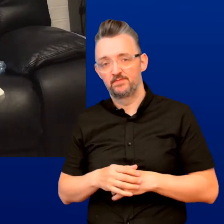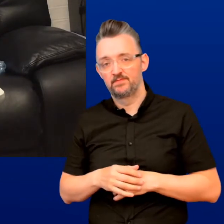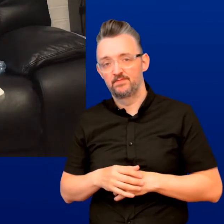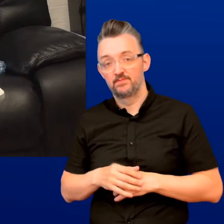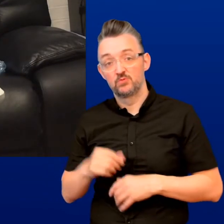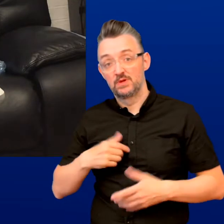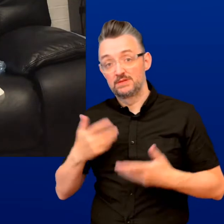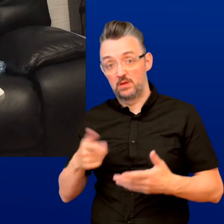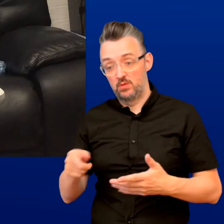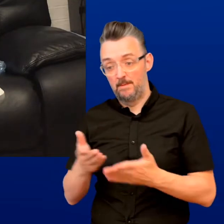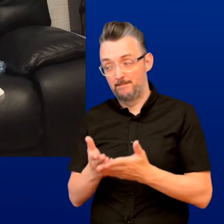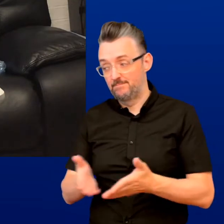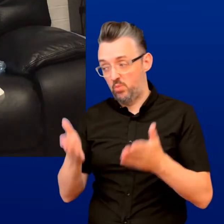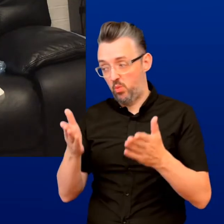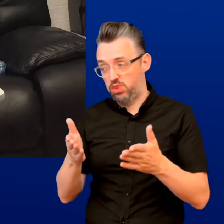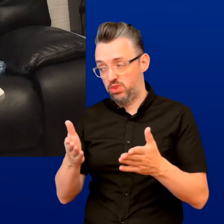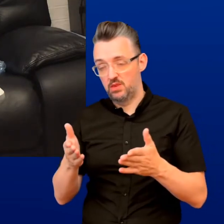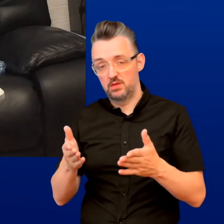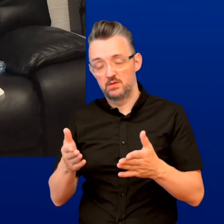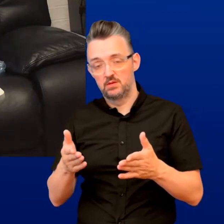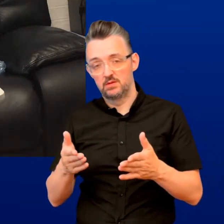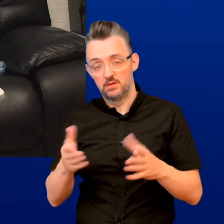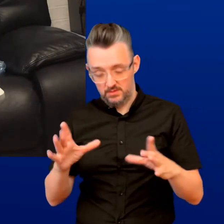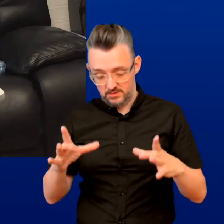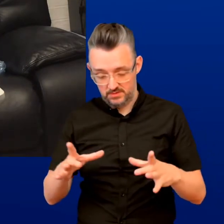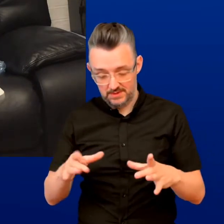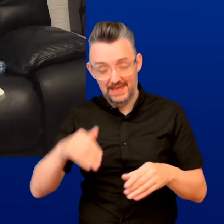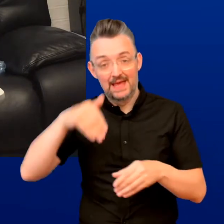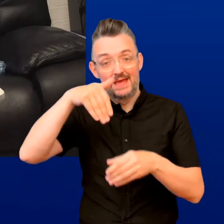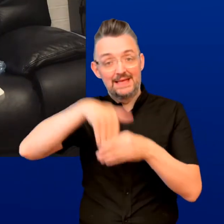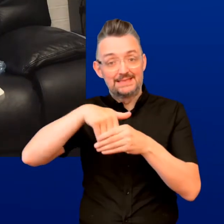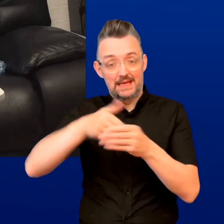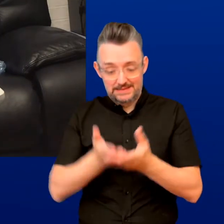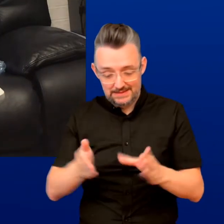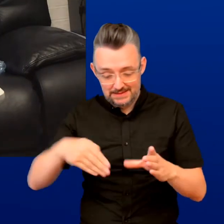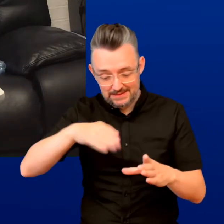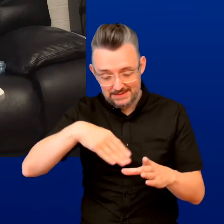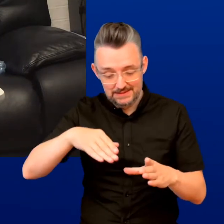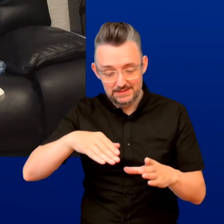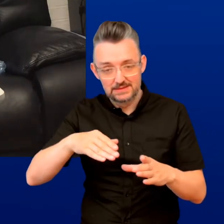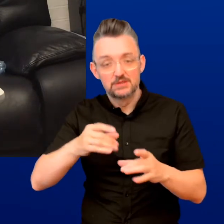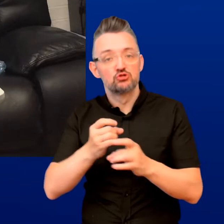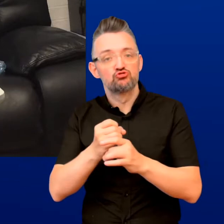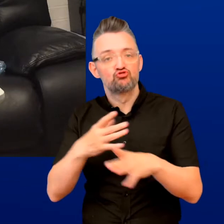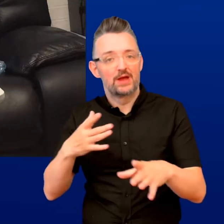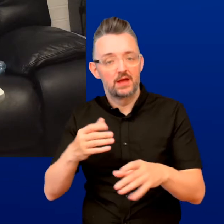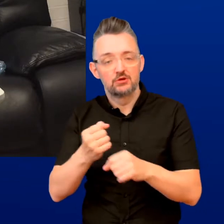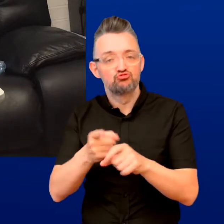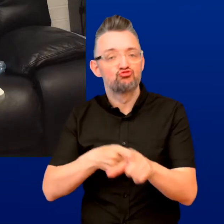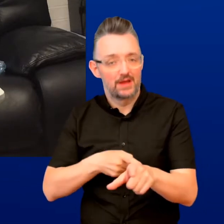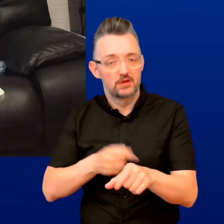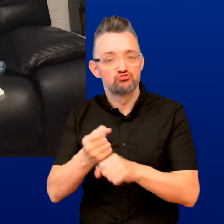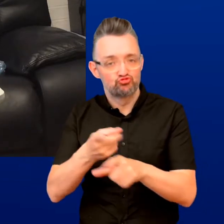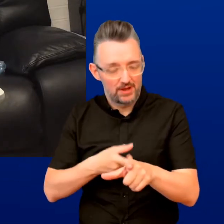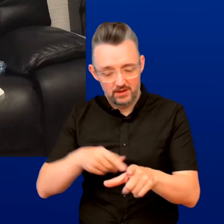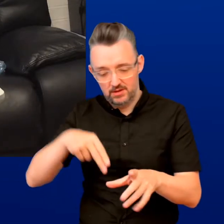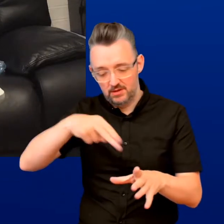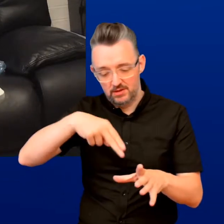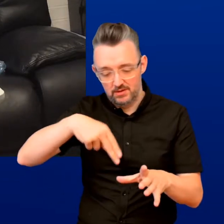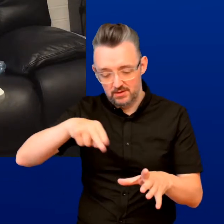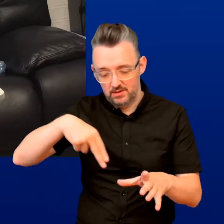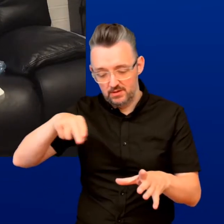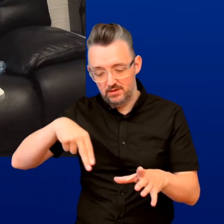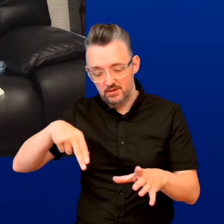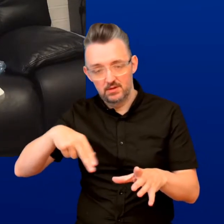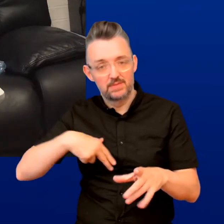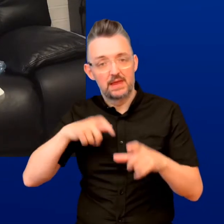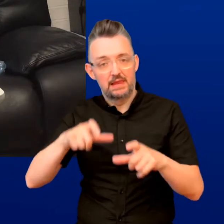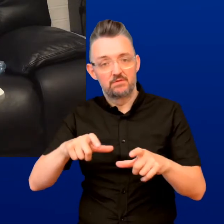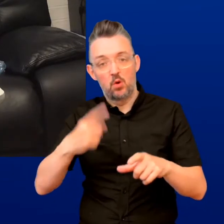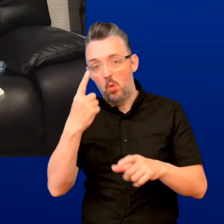this bowl and I've painted the inside grey and I have let that dry for an hour.